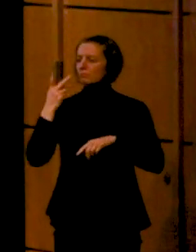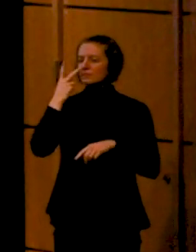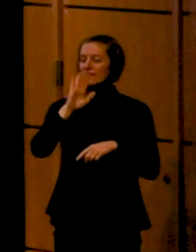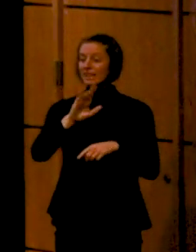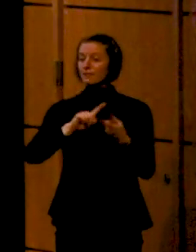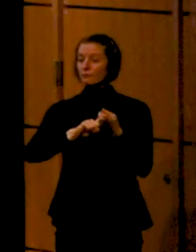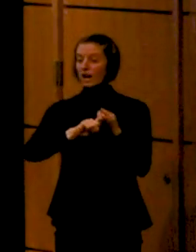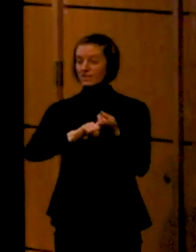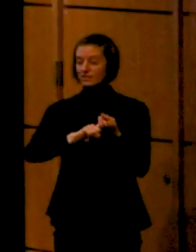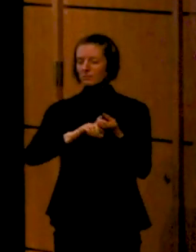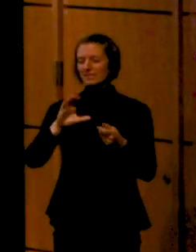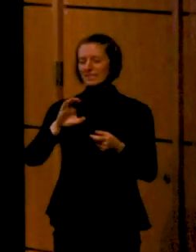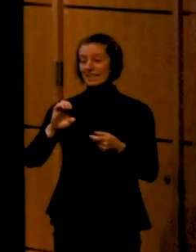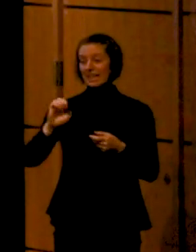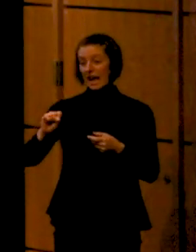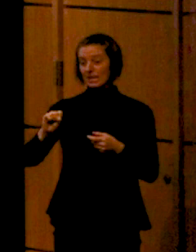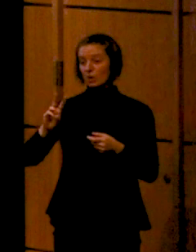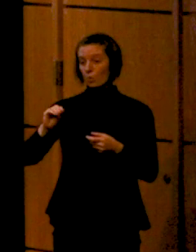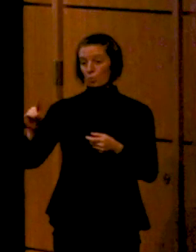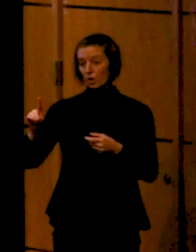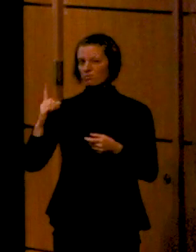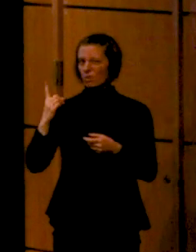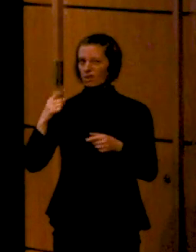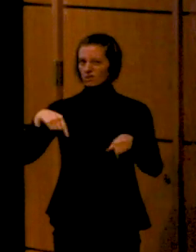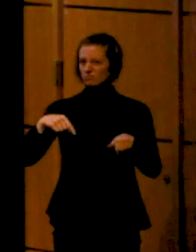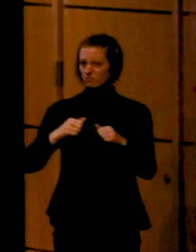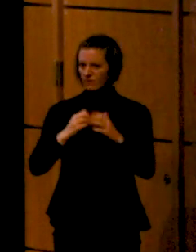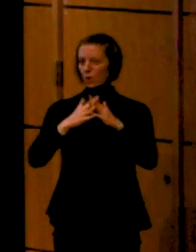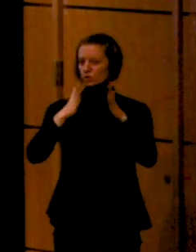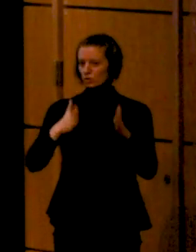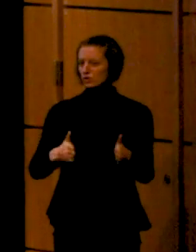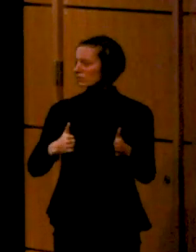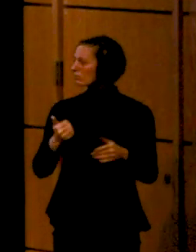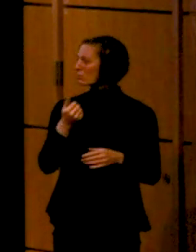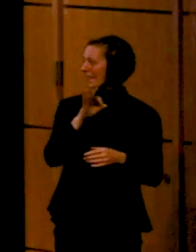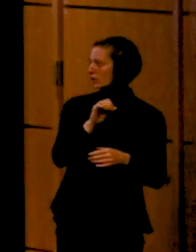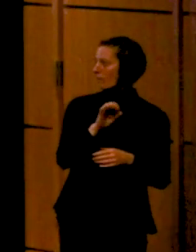Wood, one of our founders in 1904 and 1908.